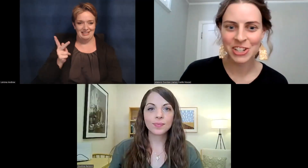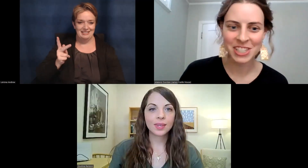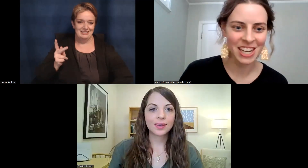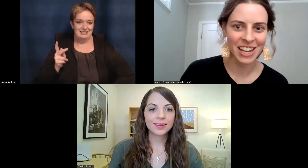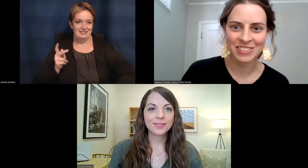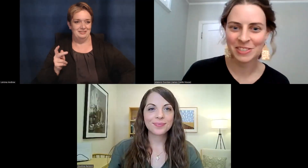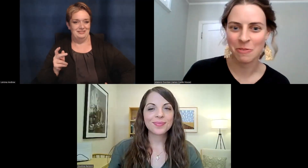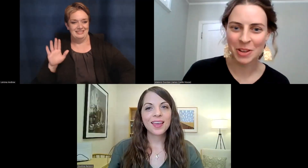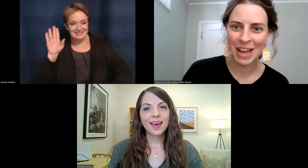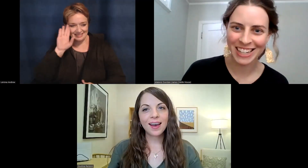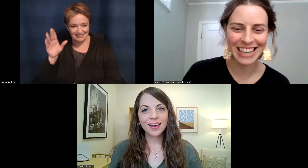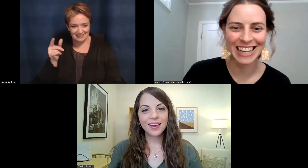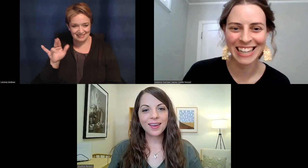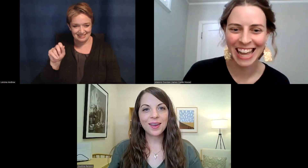Hey Giustina, welcome back!